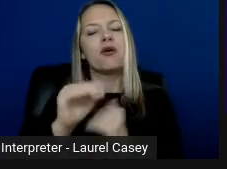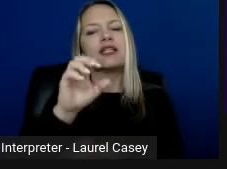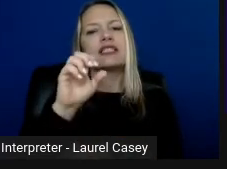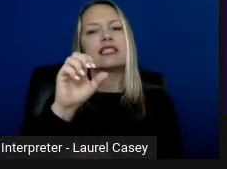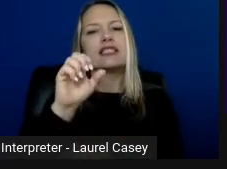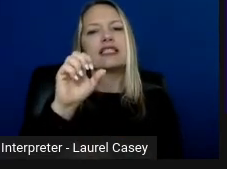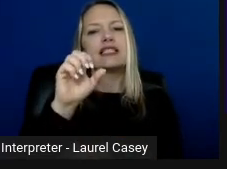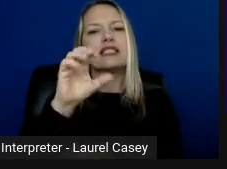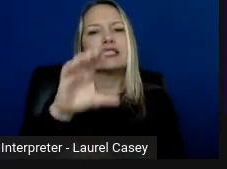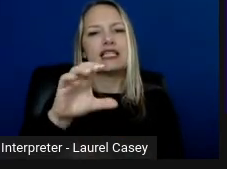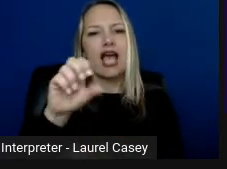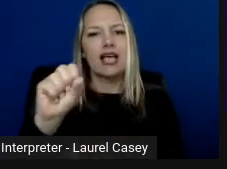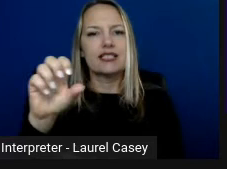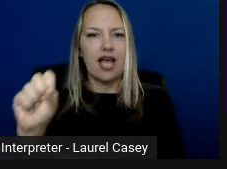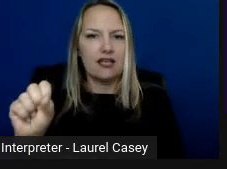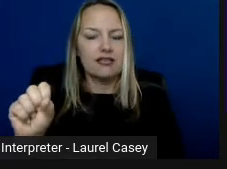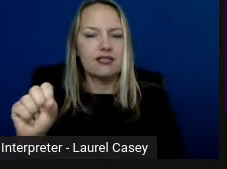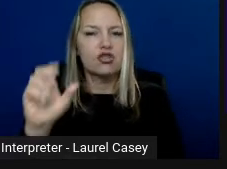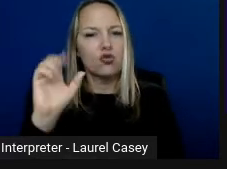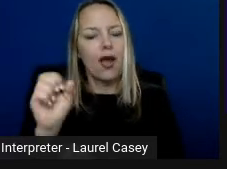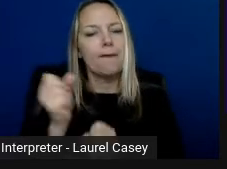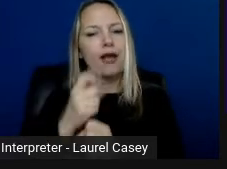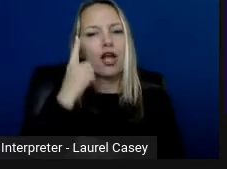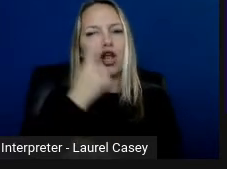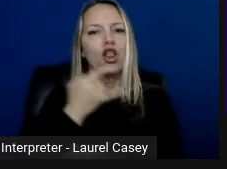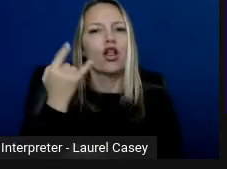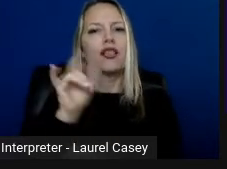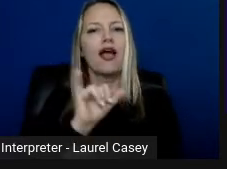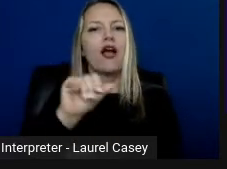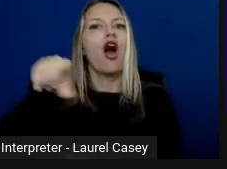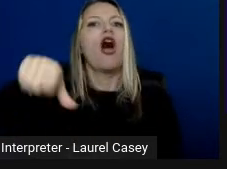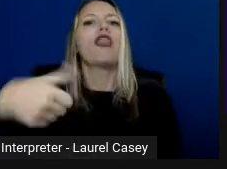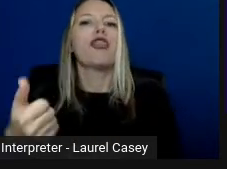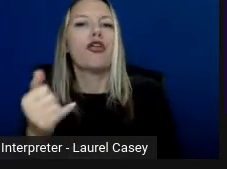look like other inputs. It doesn't take much to remove that border